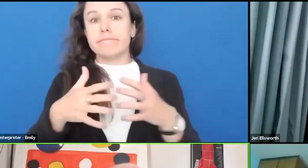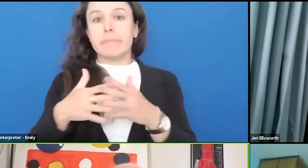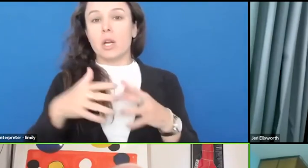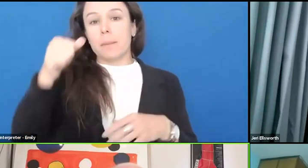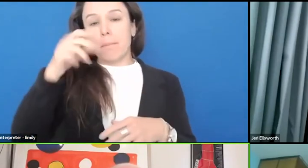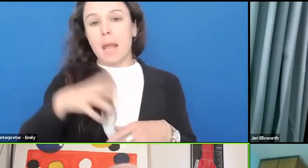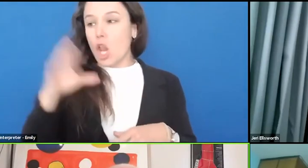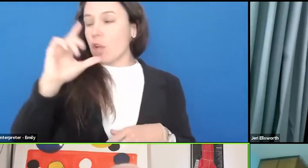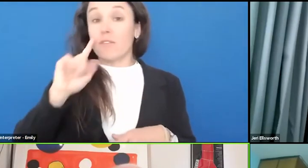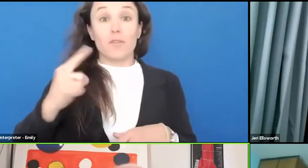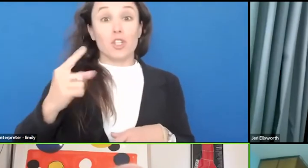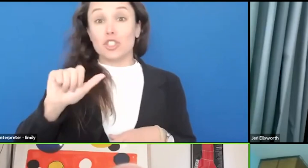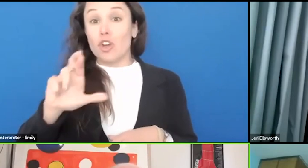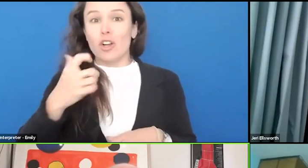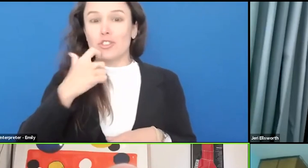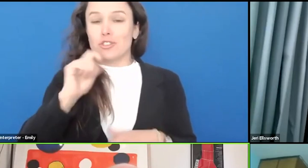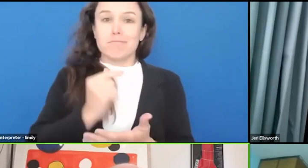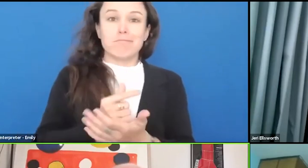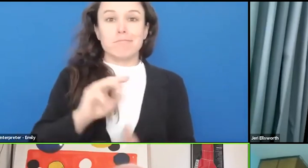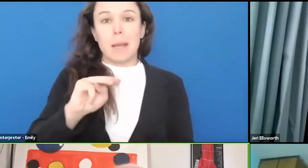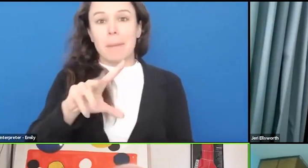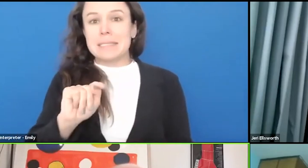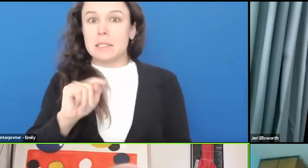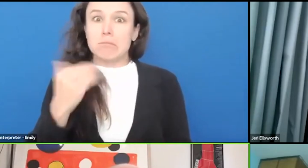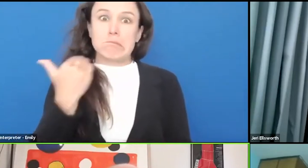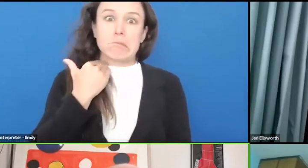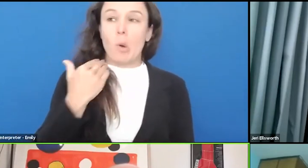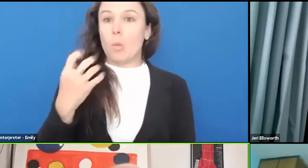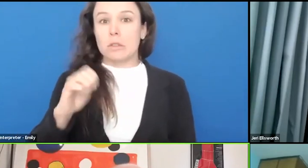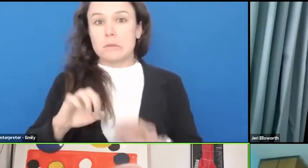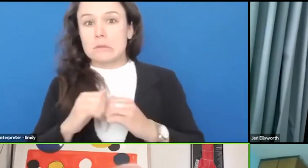they're broke they're getting ready to start a family, there you'd be a whole series of things